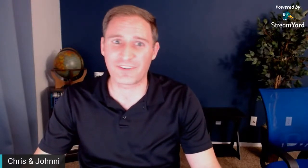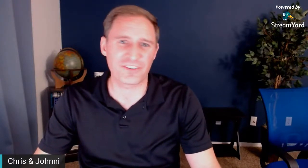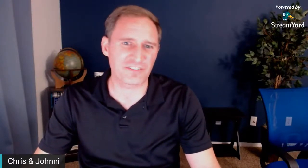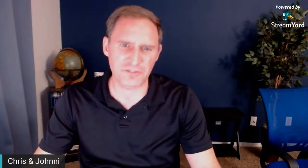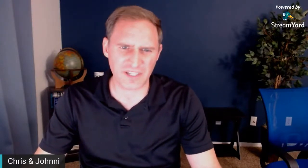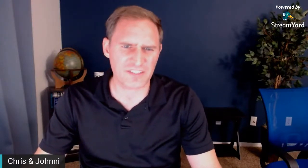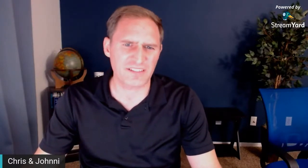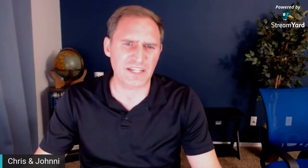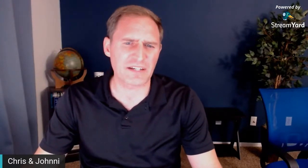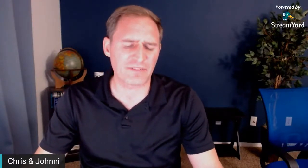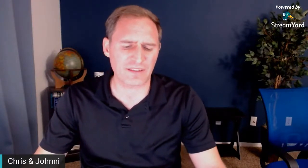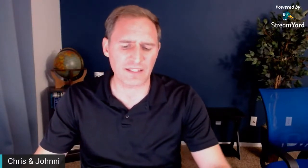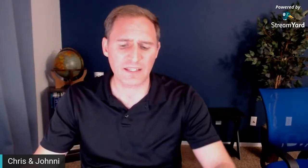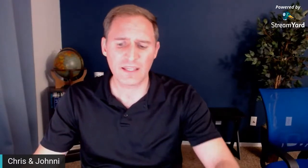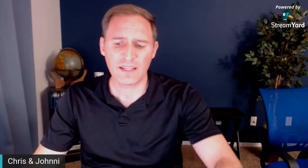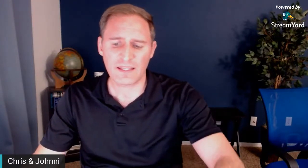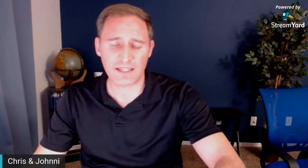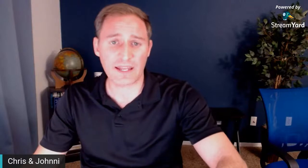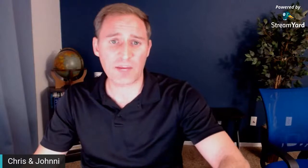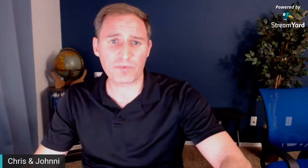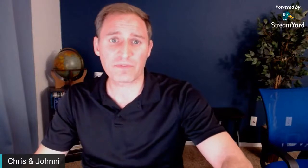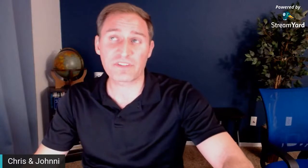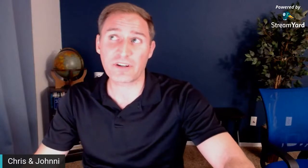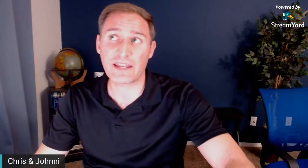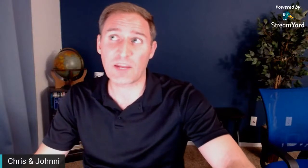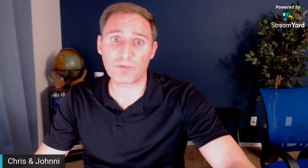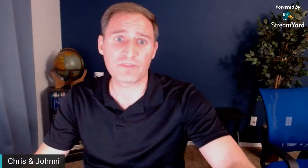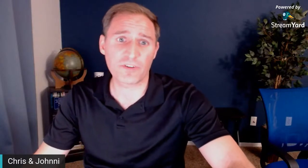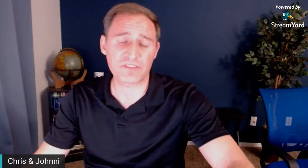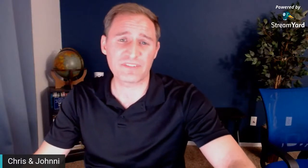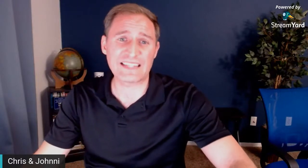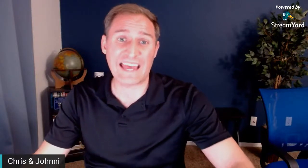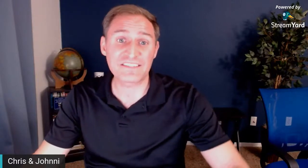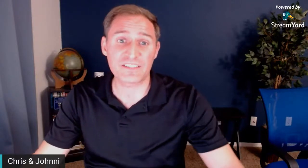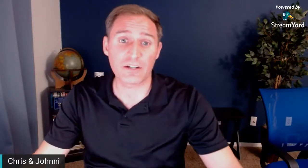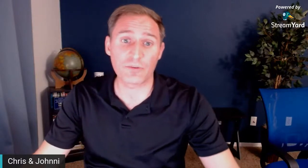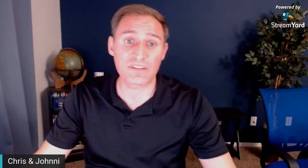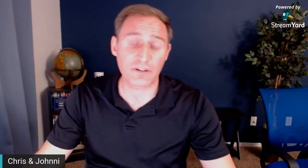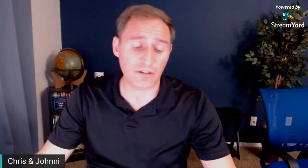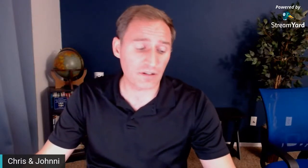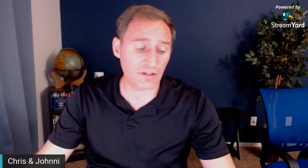all the schools got shut down and everything in april starting april 1st of last year we started